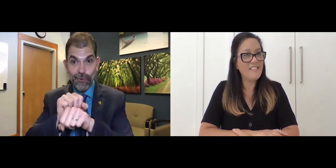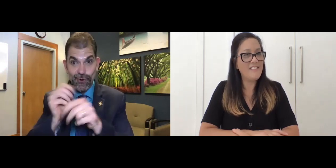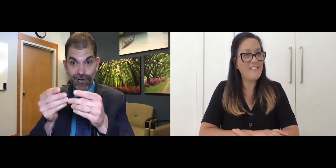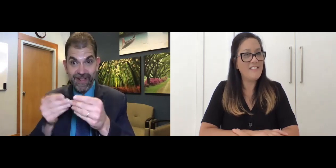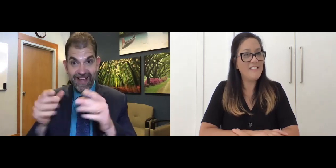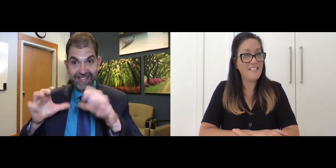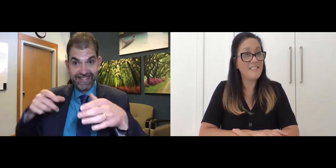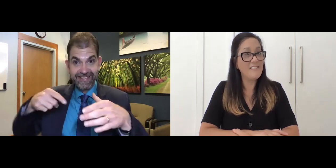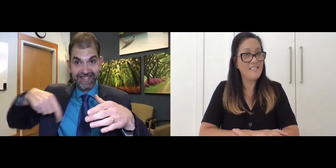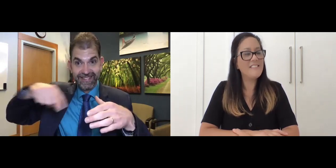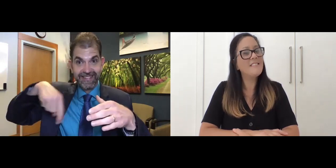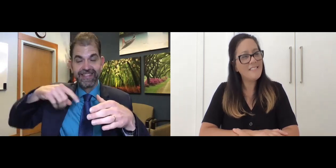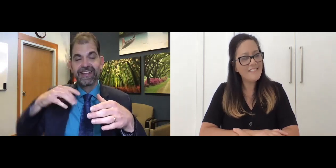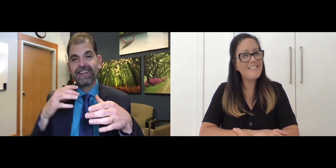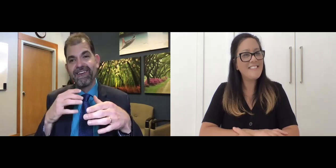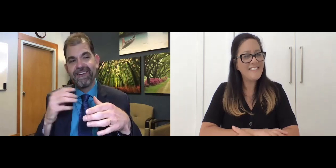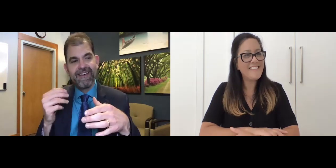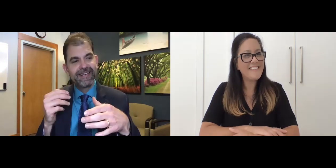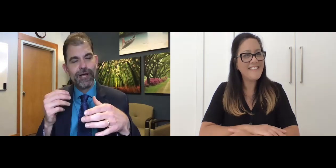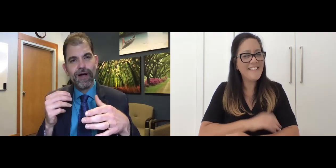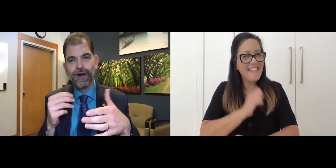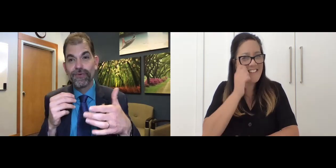administrative assistant.